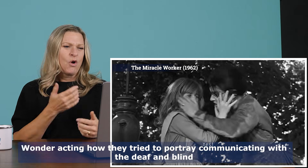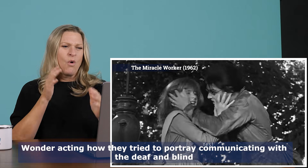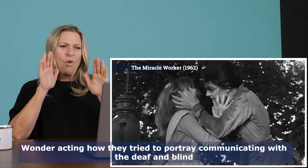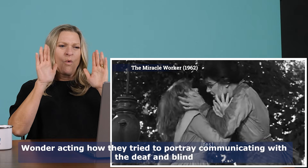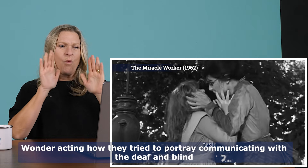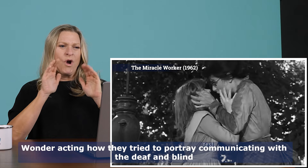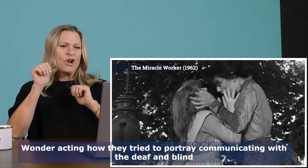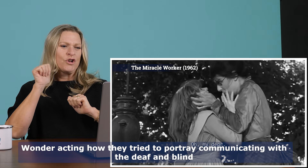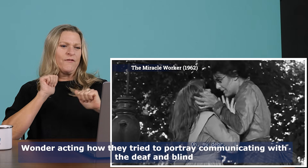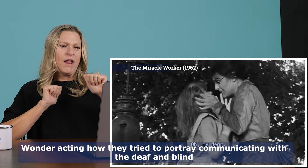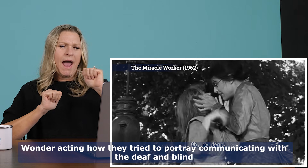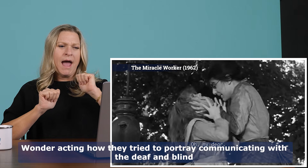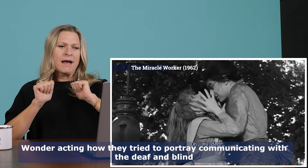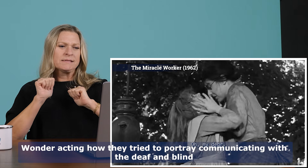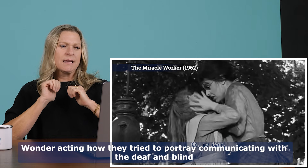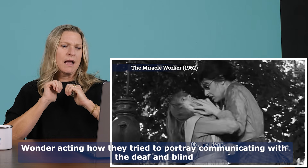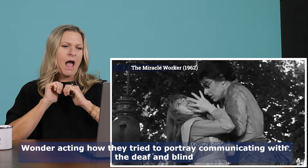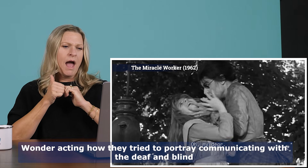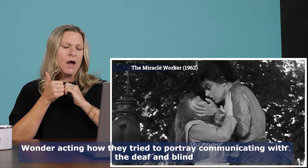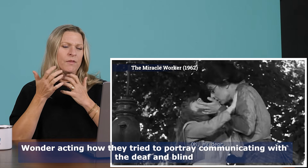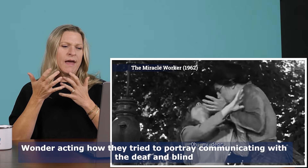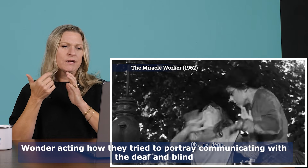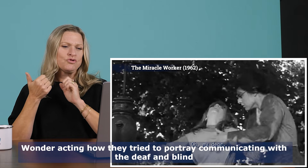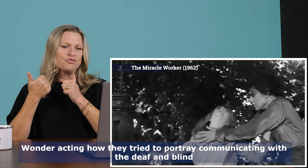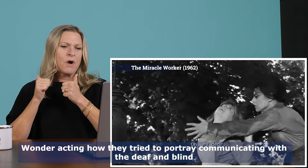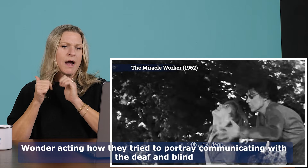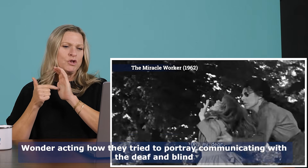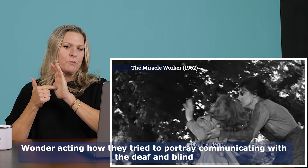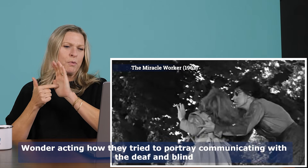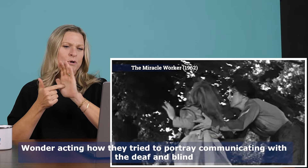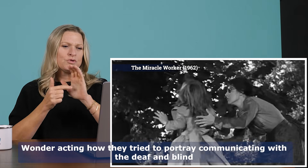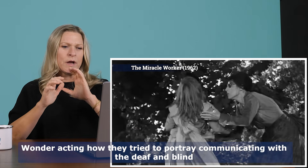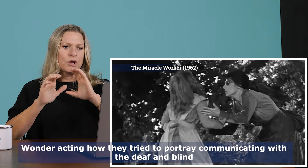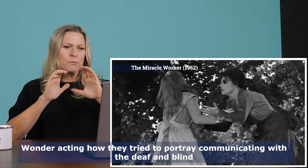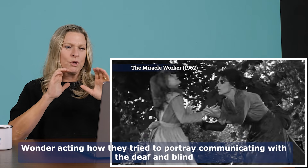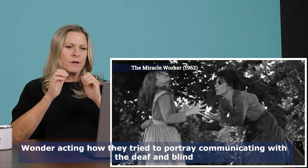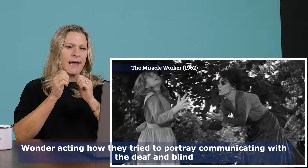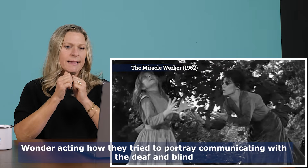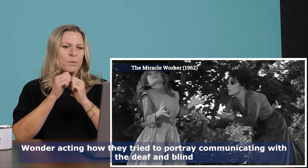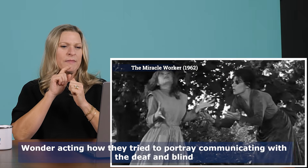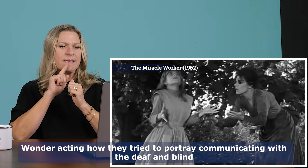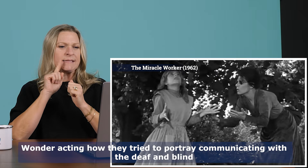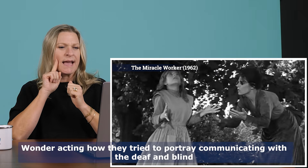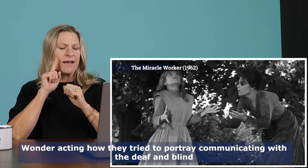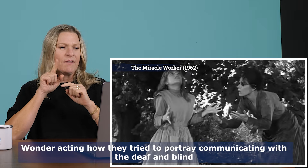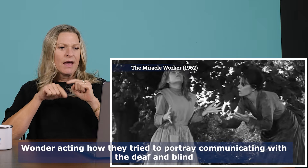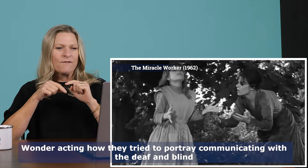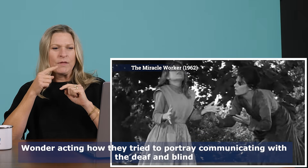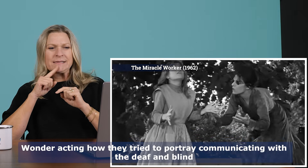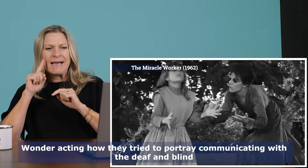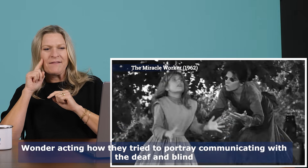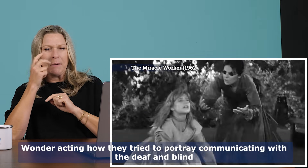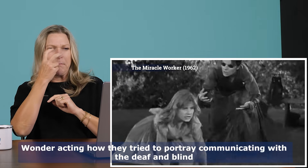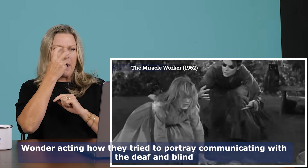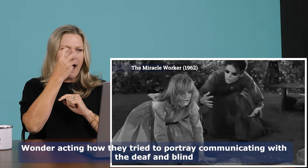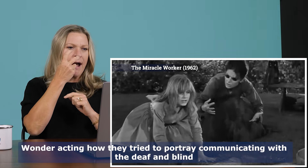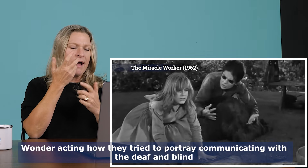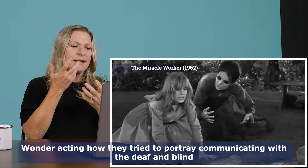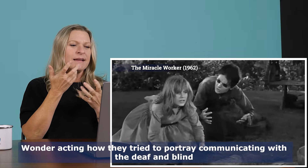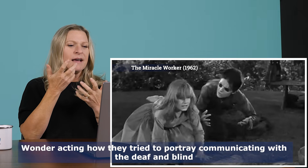Wonder acting how they tried to portray communicating with the deaf and blind